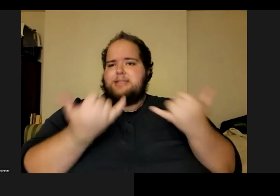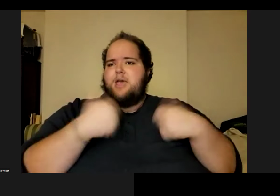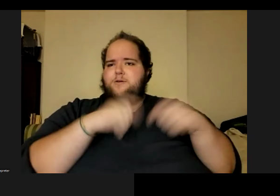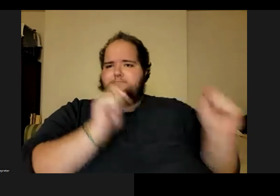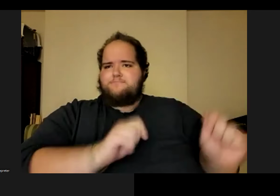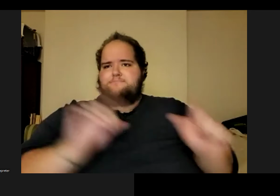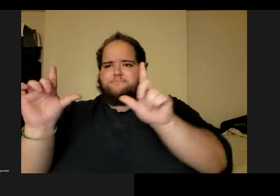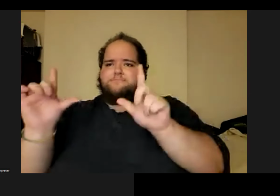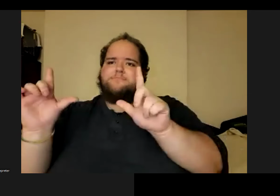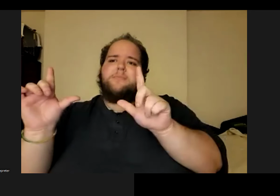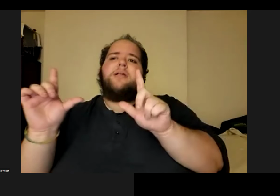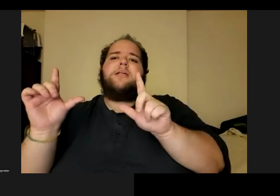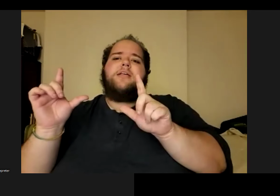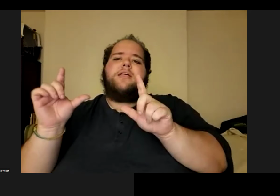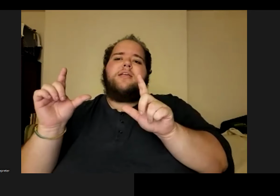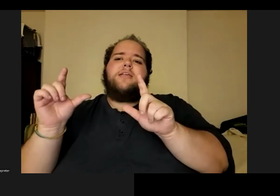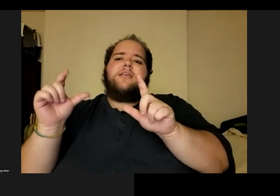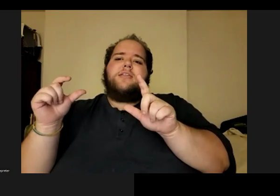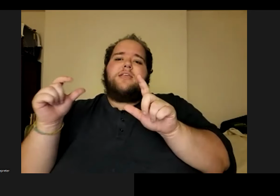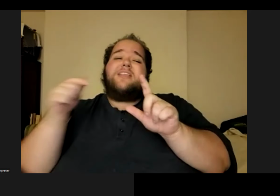I find I've had the most trouble with artist statement.